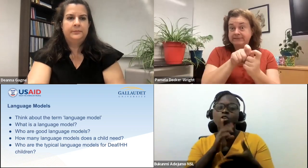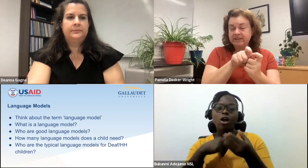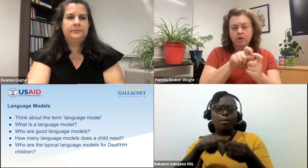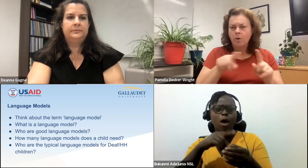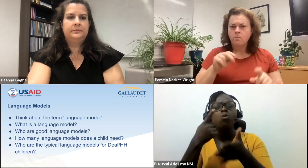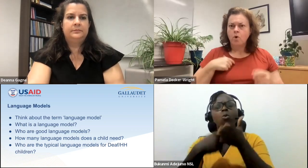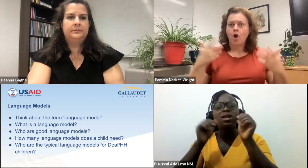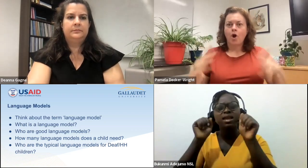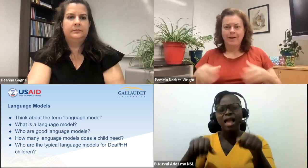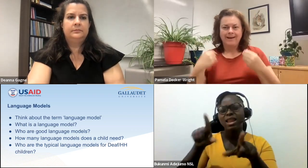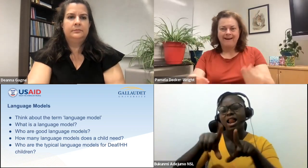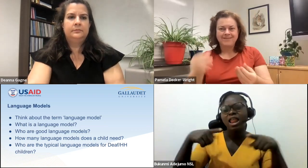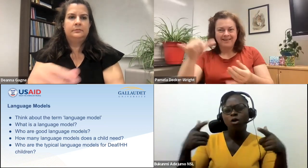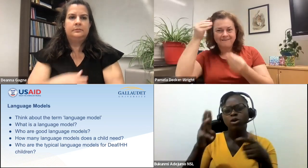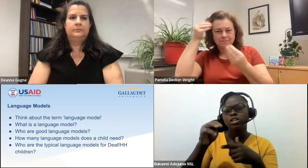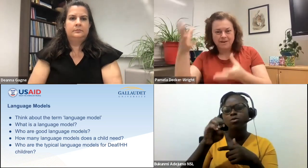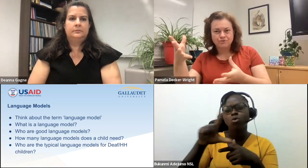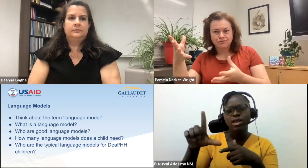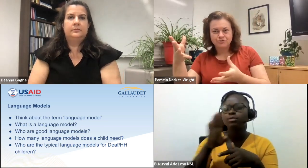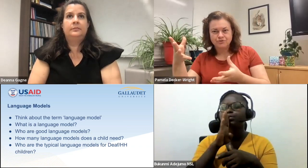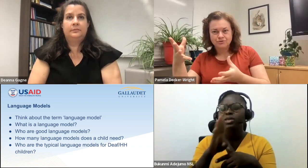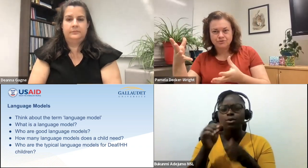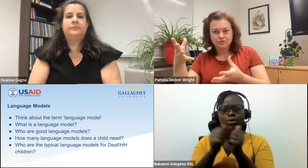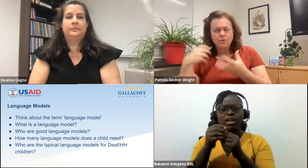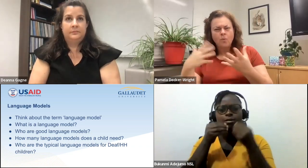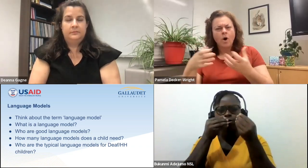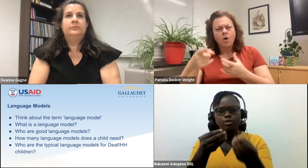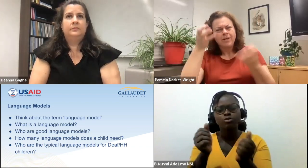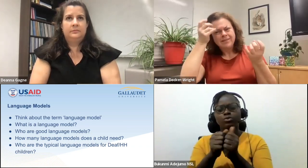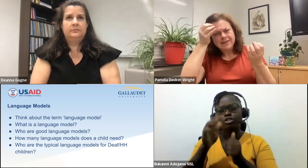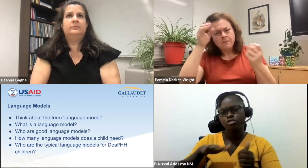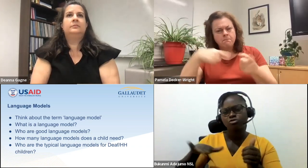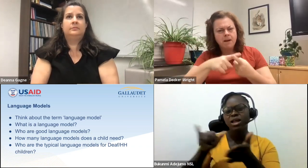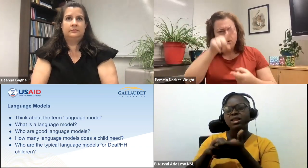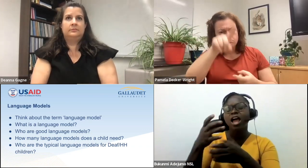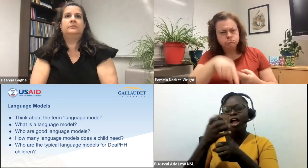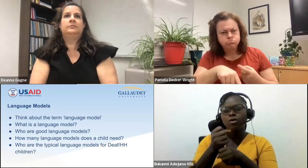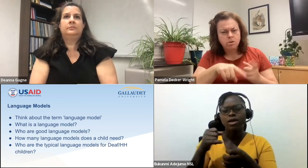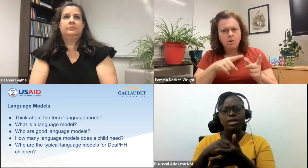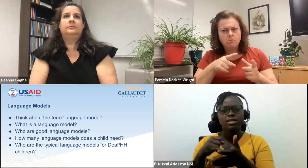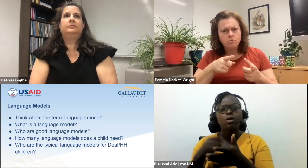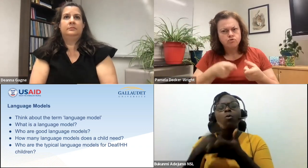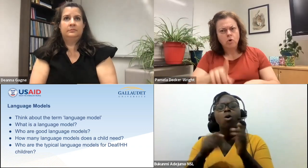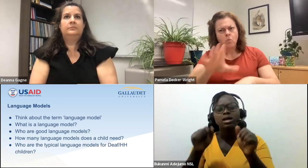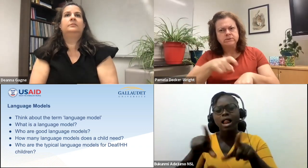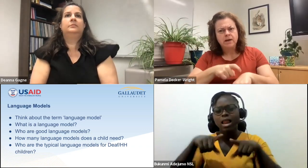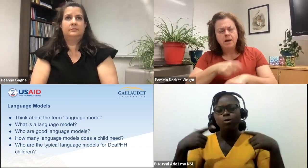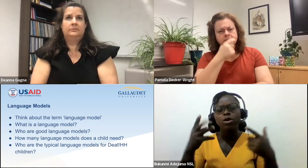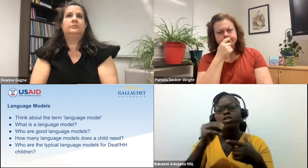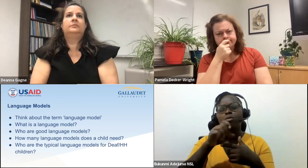So we're not answering these questions specifically. We've just presented information to all of you, and these are the questions we want you to think about.